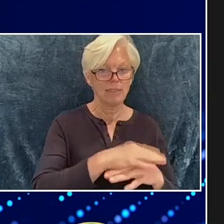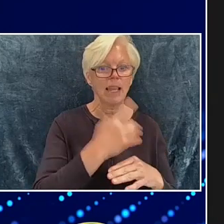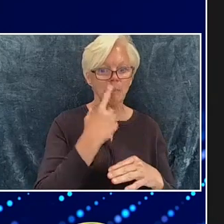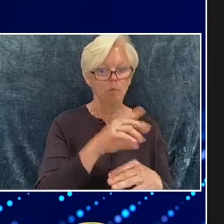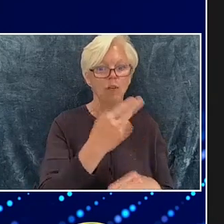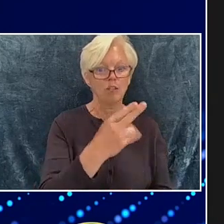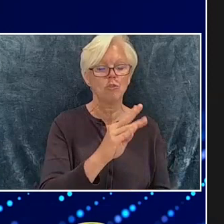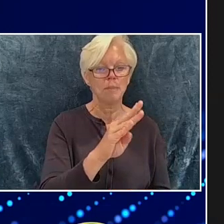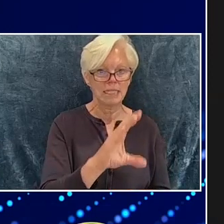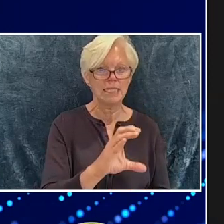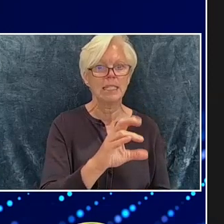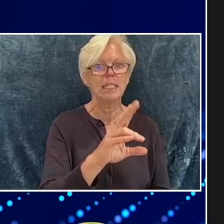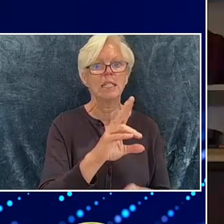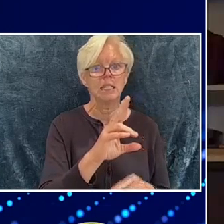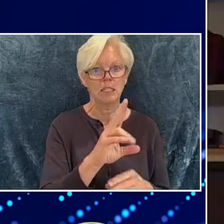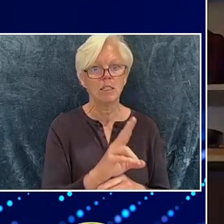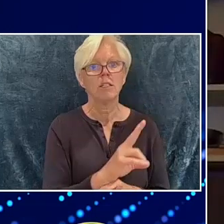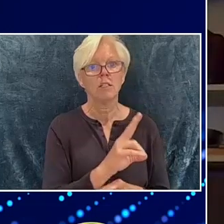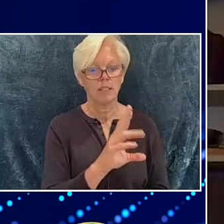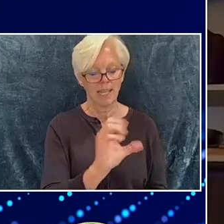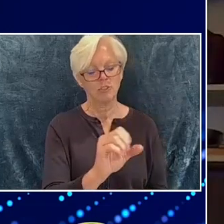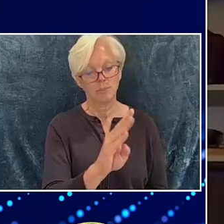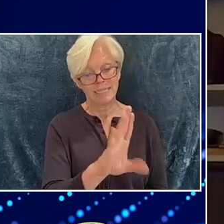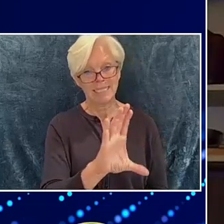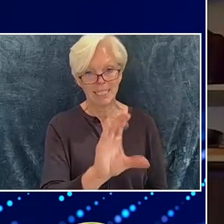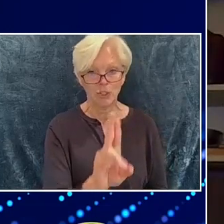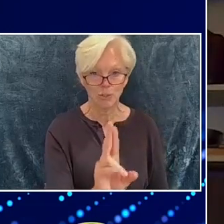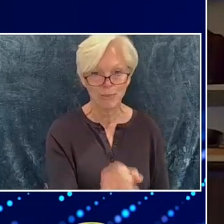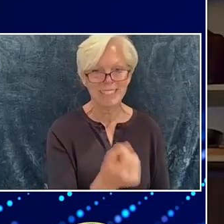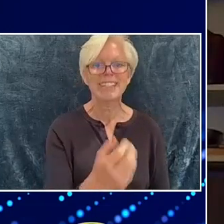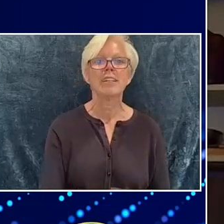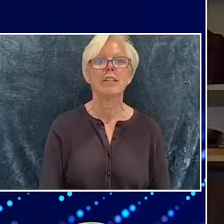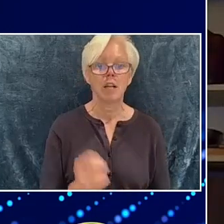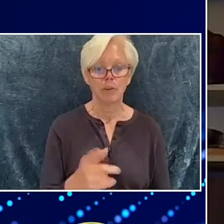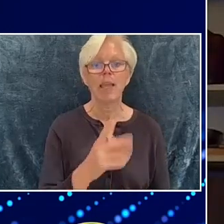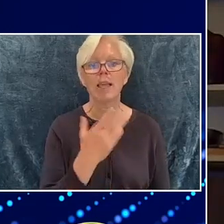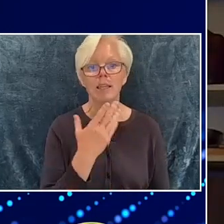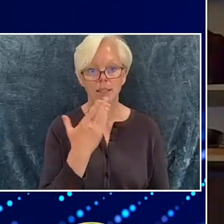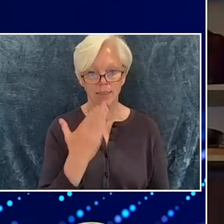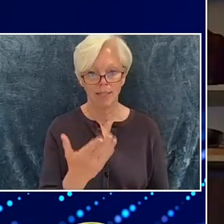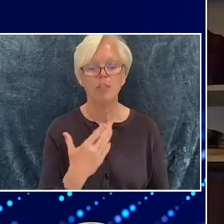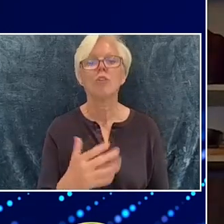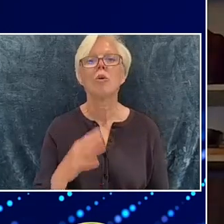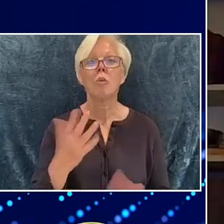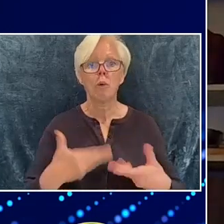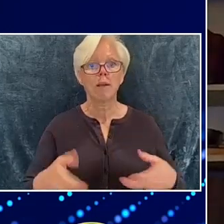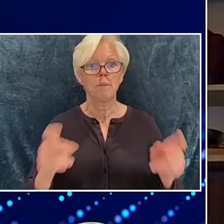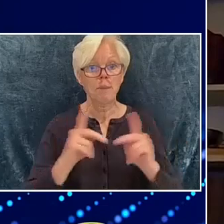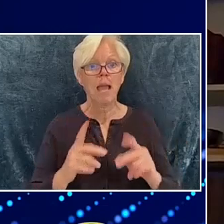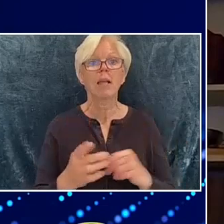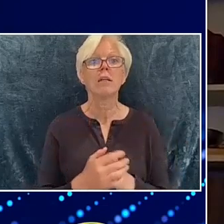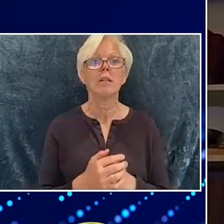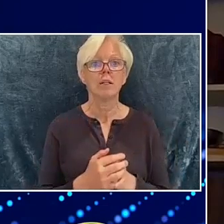Thank you, Brady, and welcome back everybody. Let's- we're going to move into